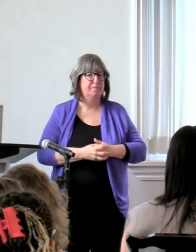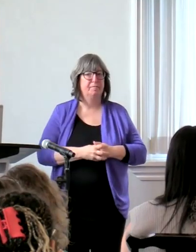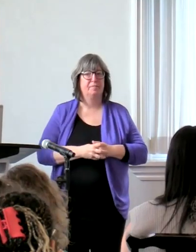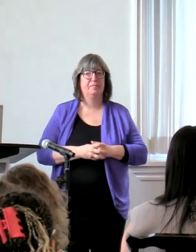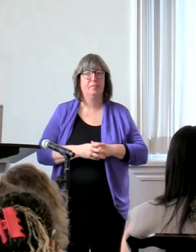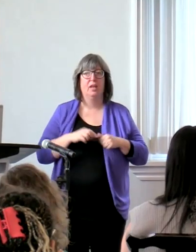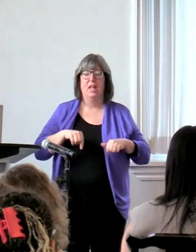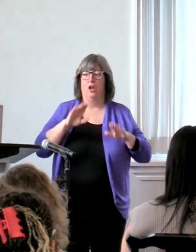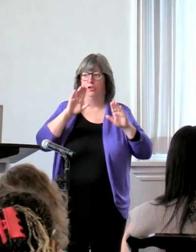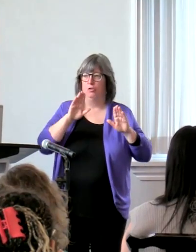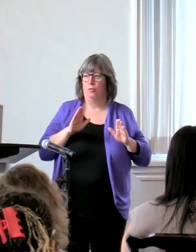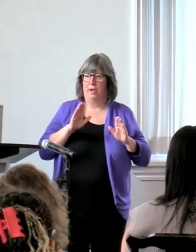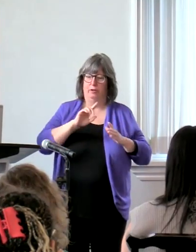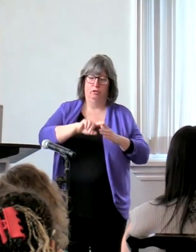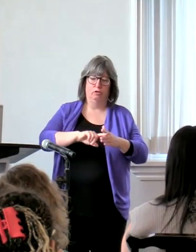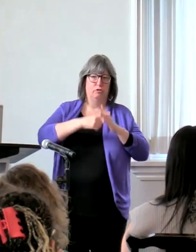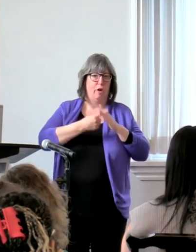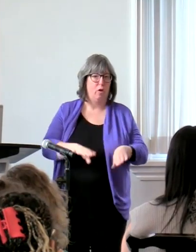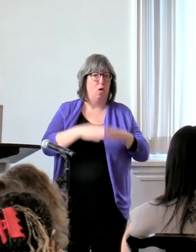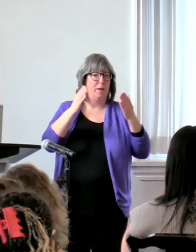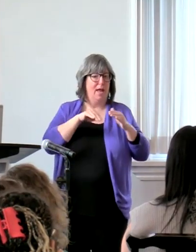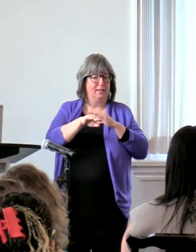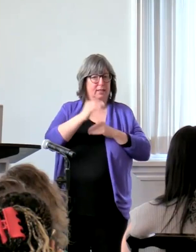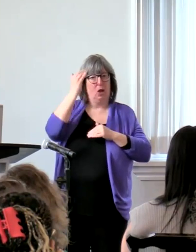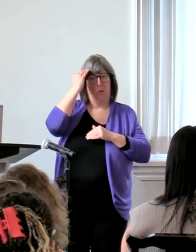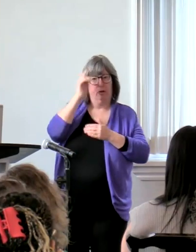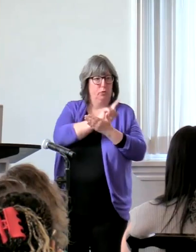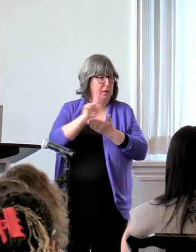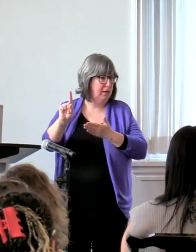This was a great way to start off Access Awareness Week.